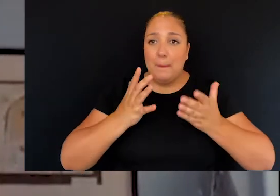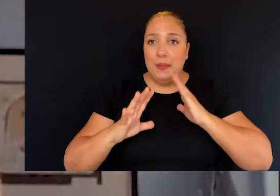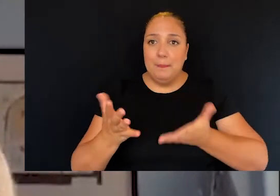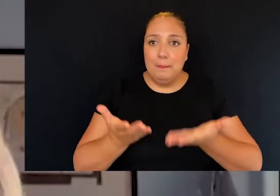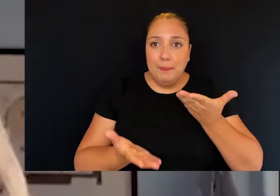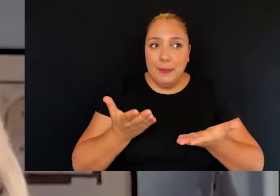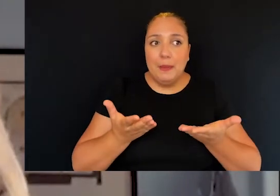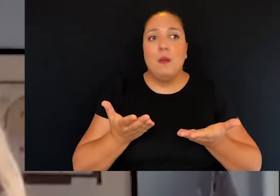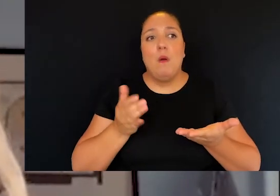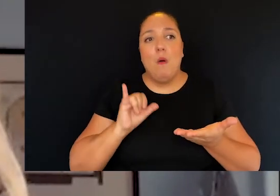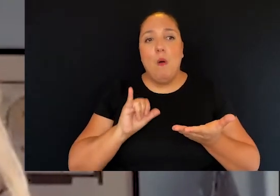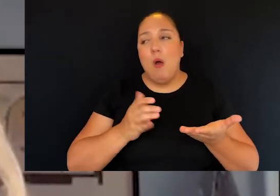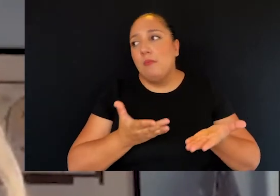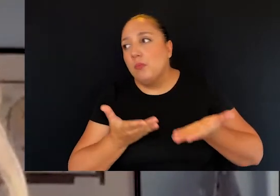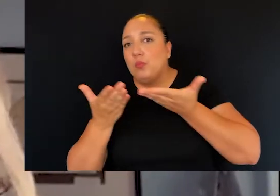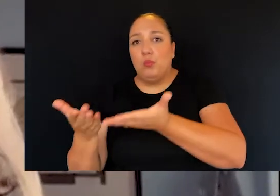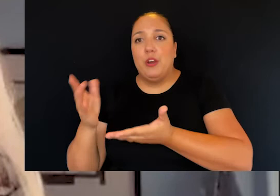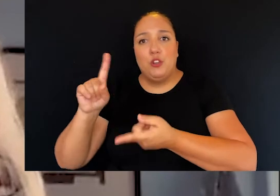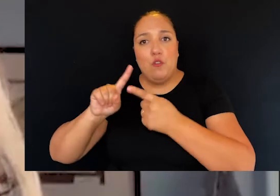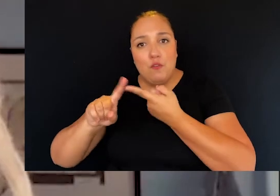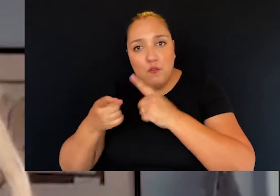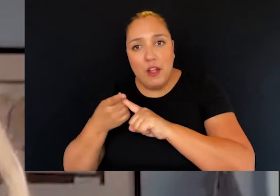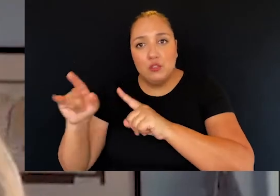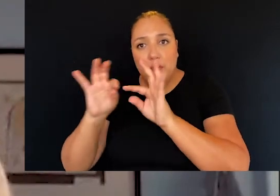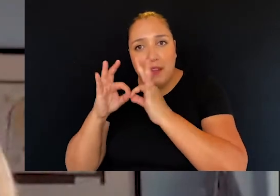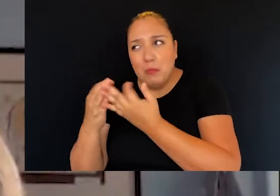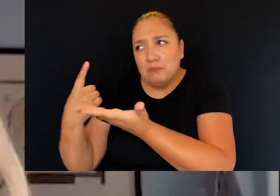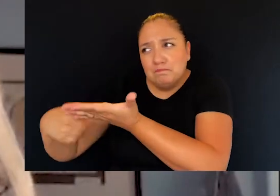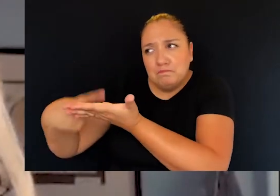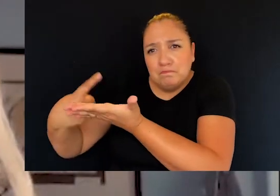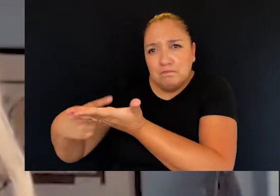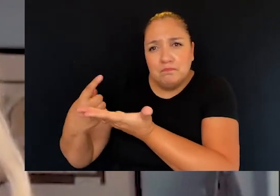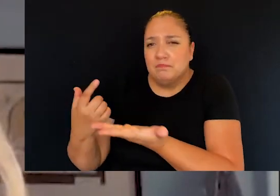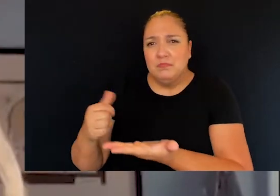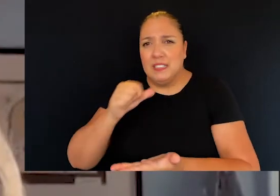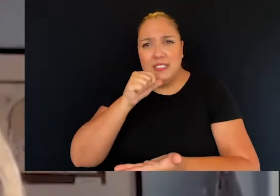and don't be afraid to communicate when you hear these offensive terms.